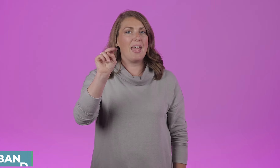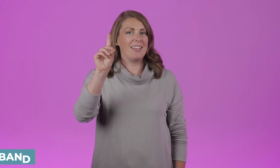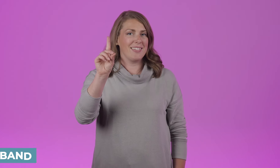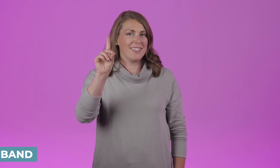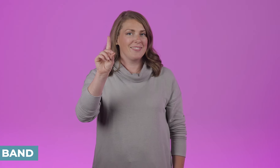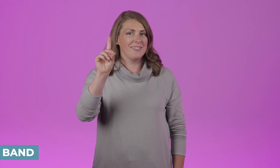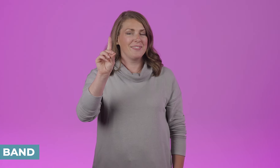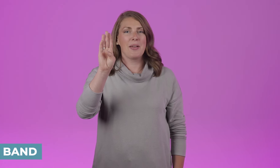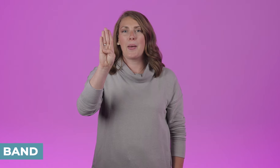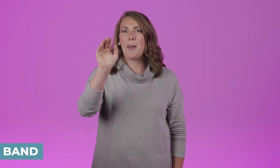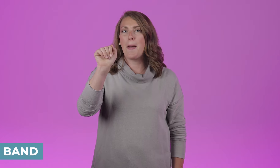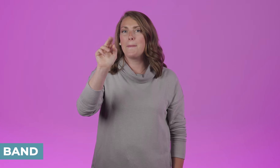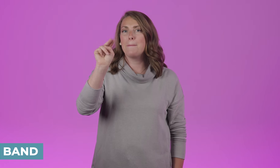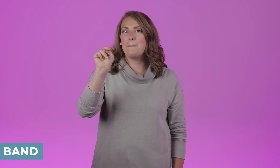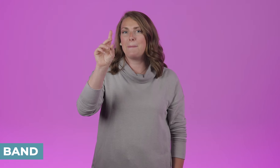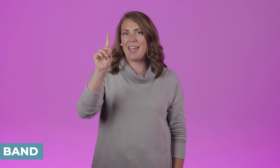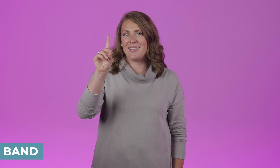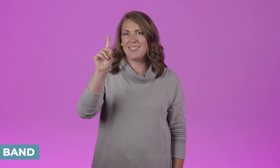BAND BAND